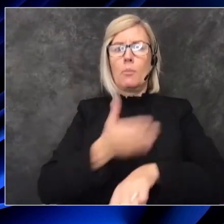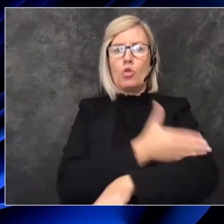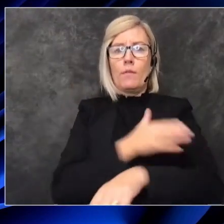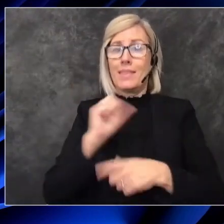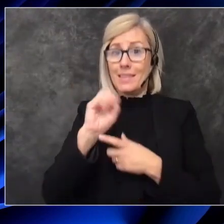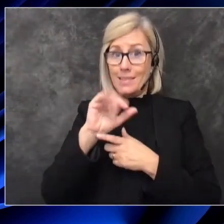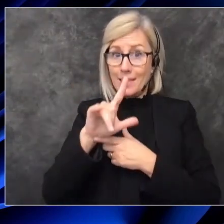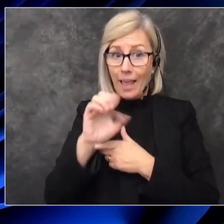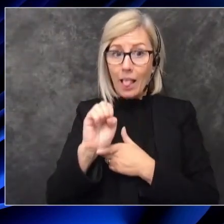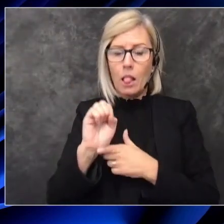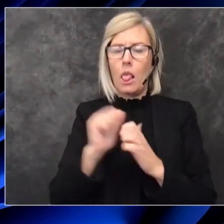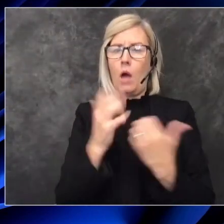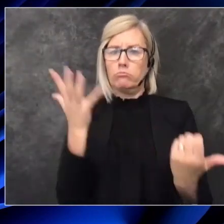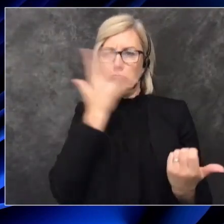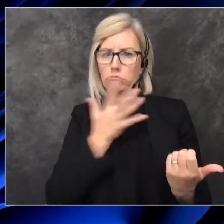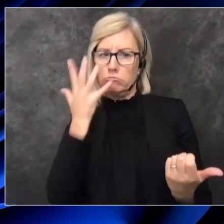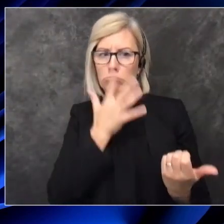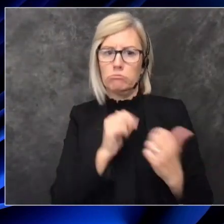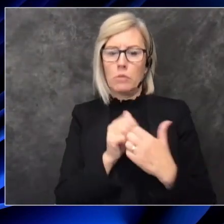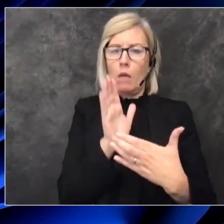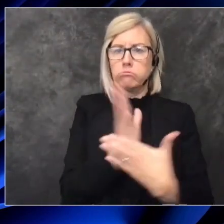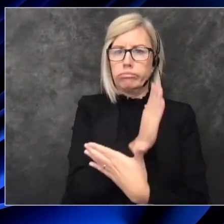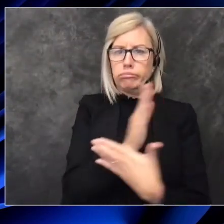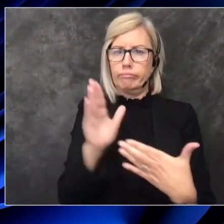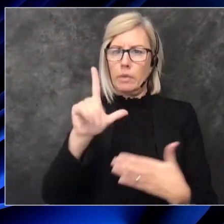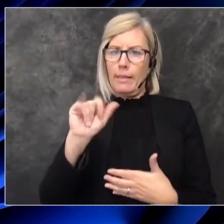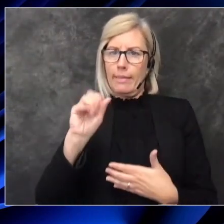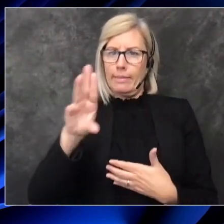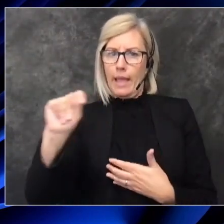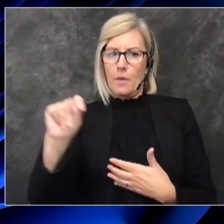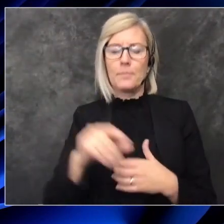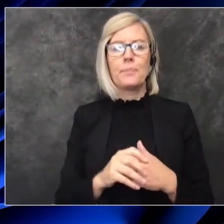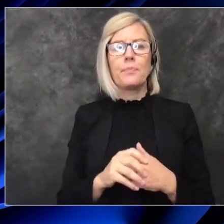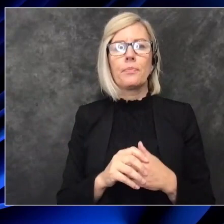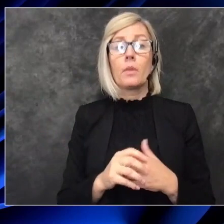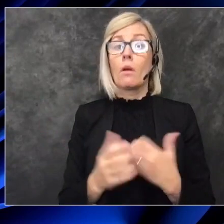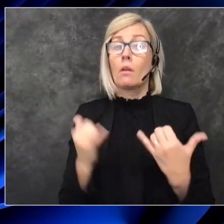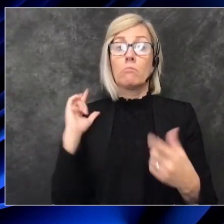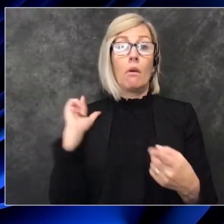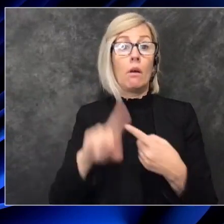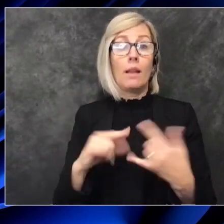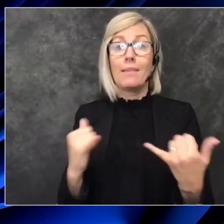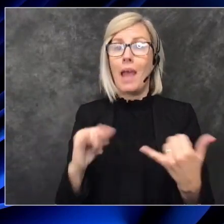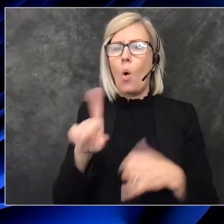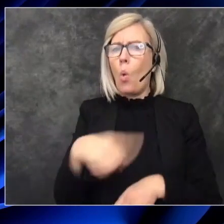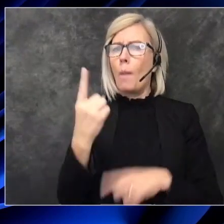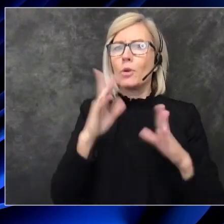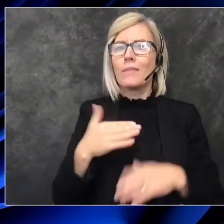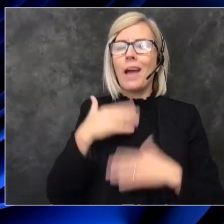the way that you can get between layouts. Up until now, somebody could only have a dark or light theme keyboard.